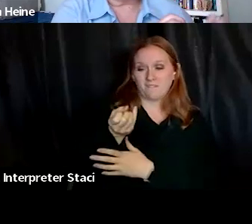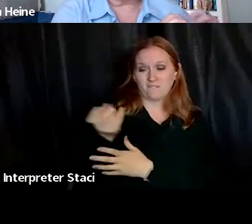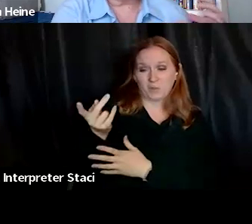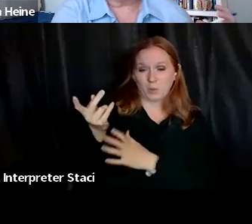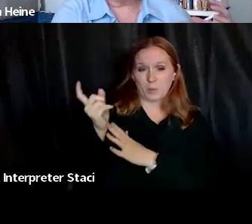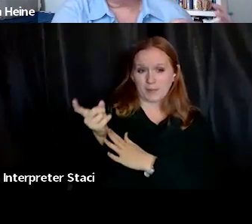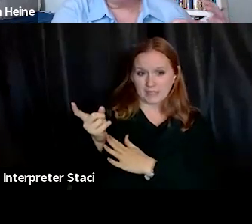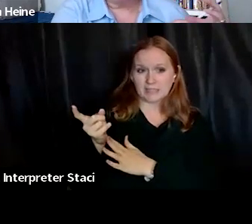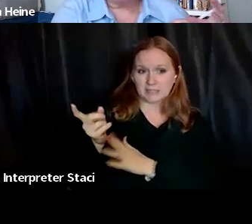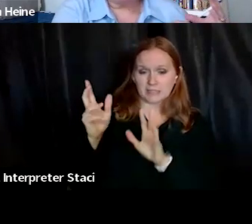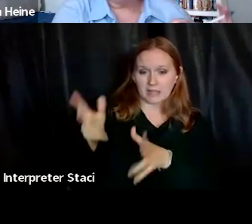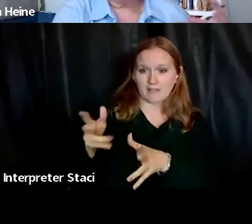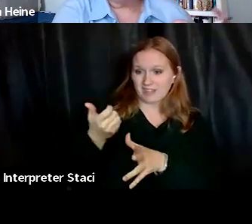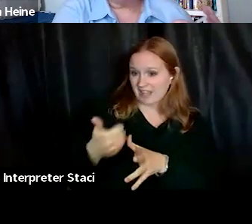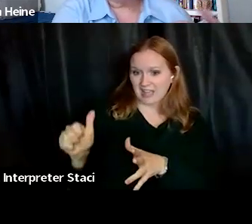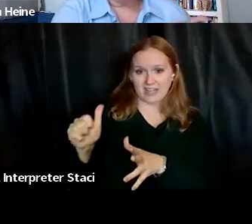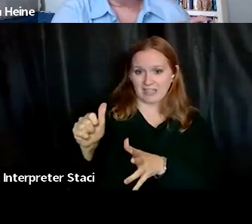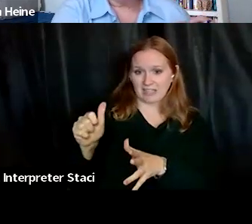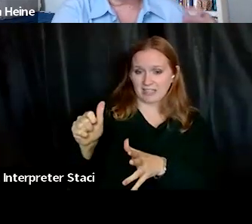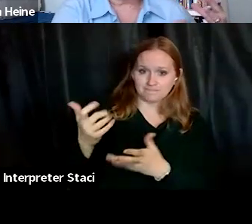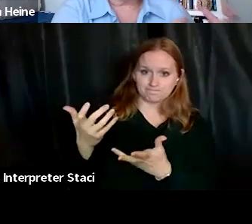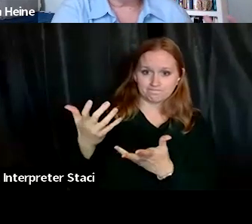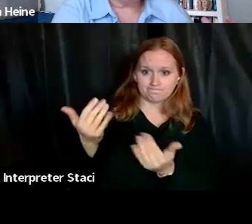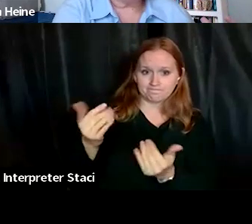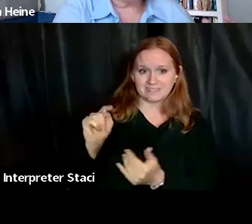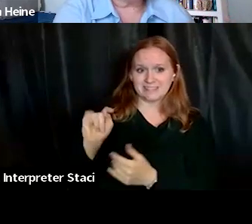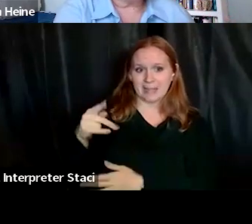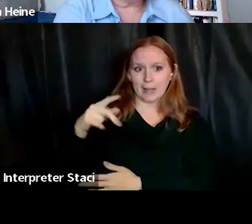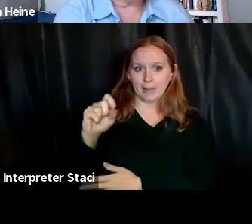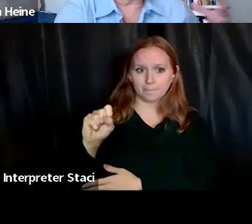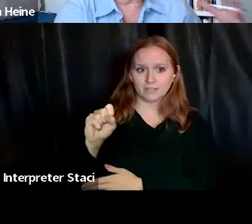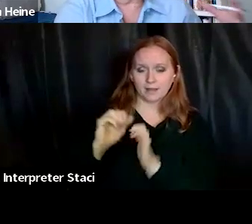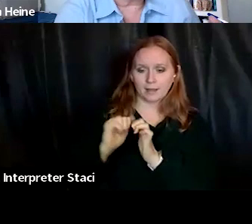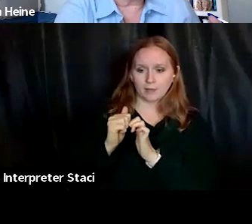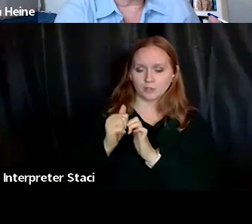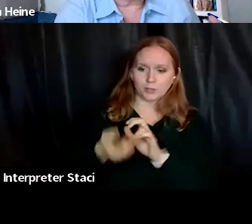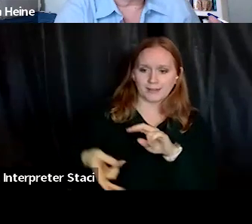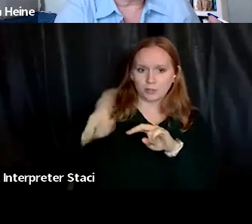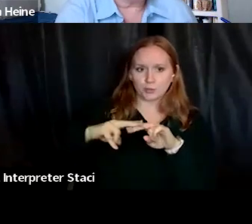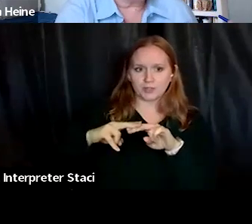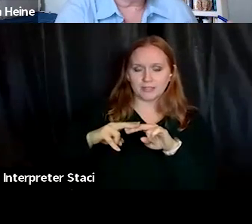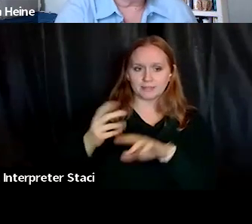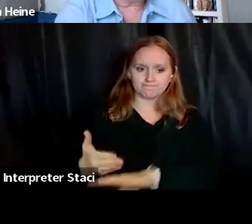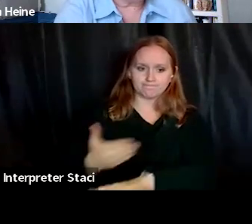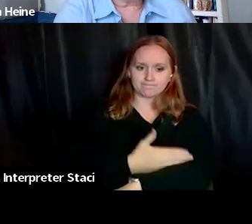to see if you have any tips for how to really increase some of those opportunities to bring SOAR to your CoCs.